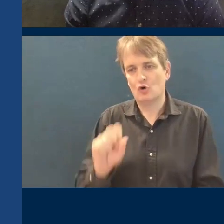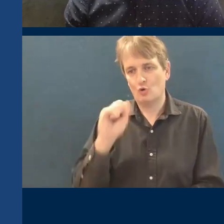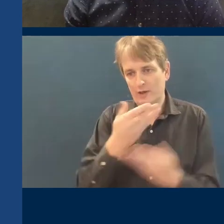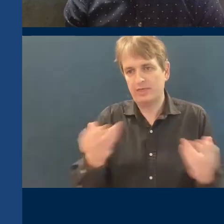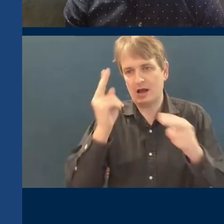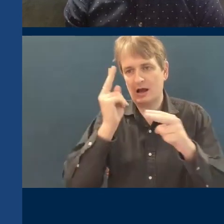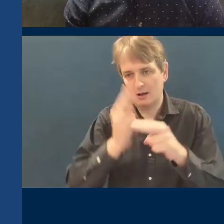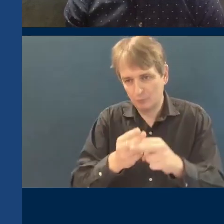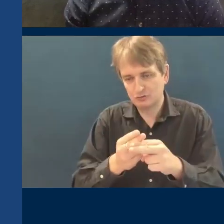Okay.